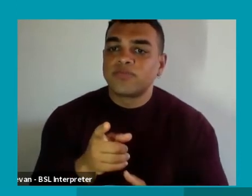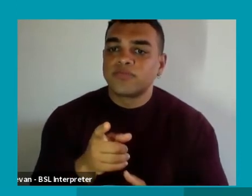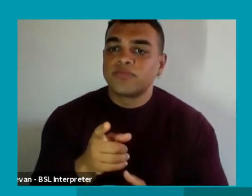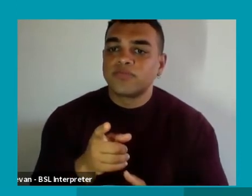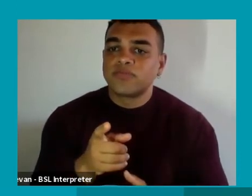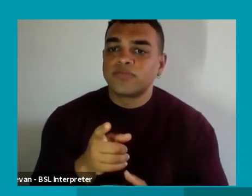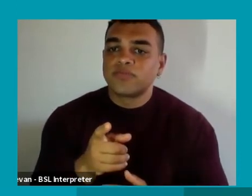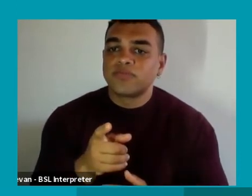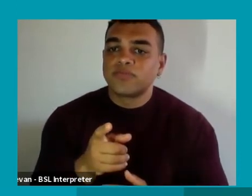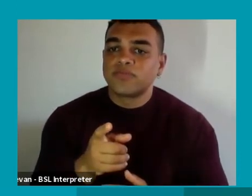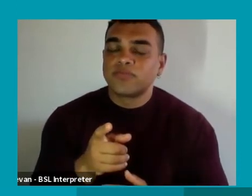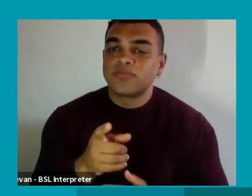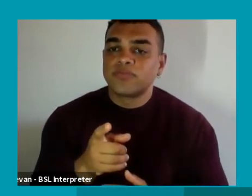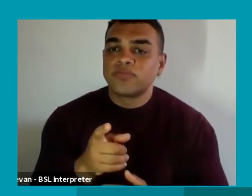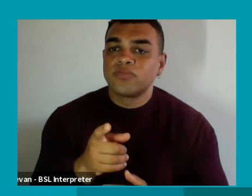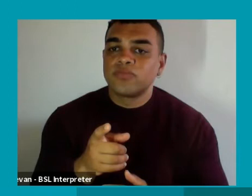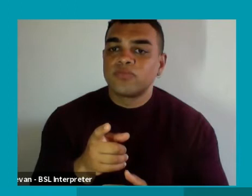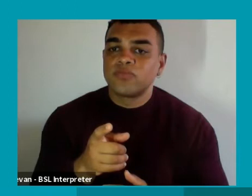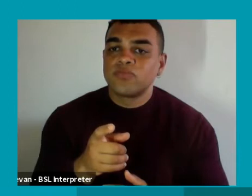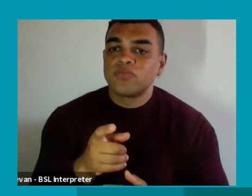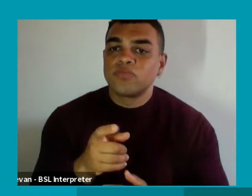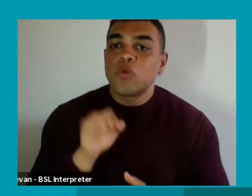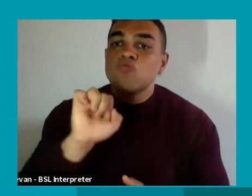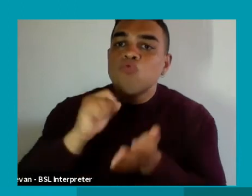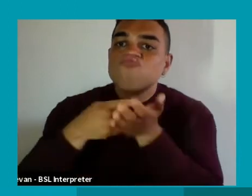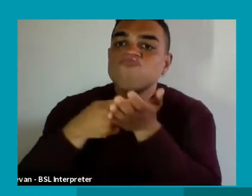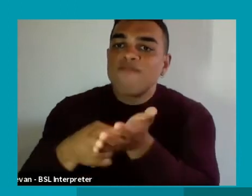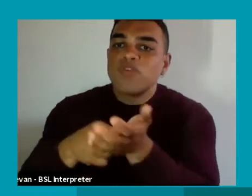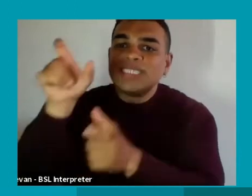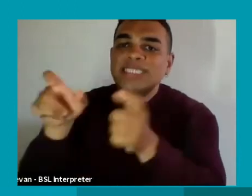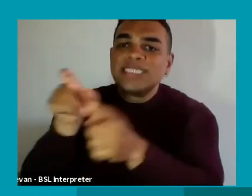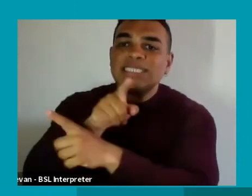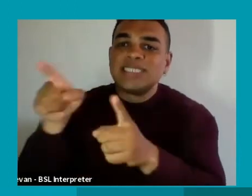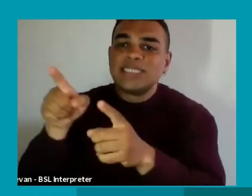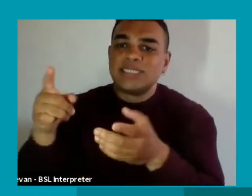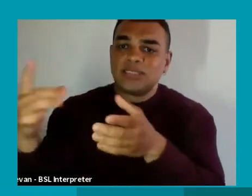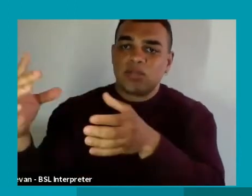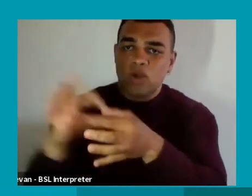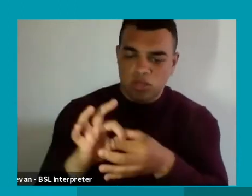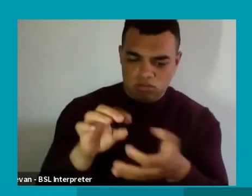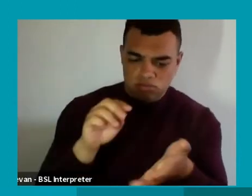But don't actually add your references contact details because it gives the recruiter a chance to contact them before you're ready to,